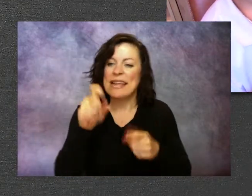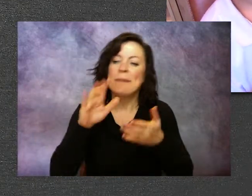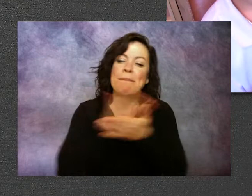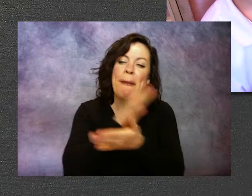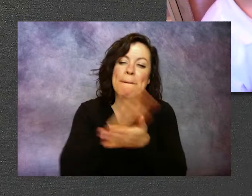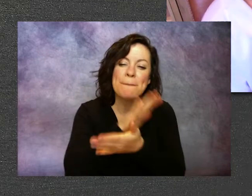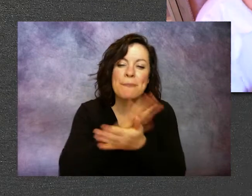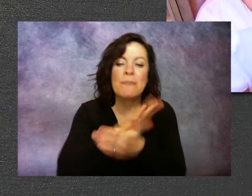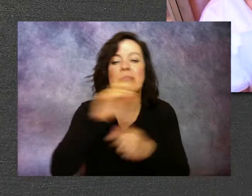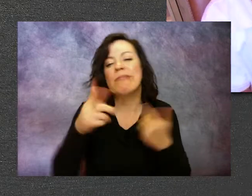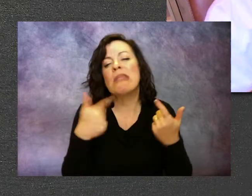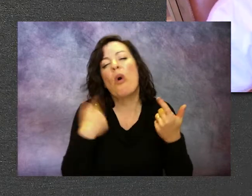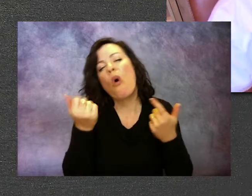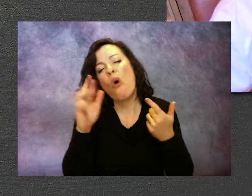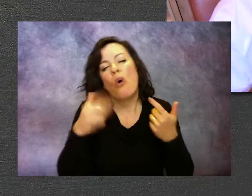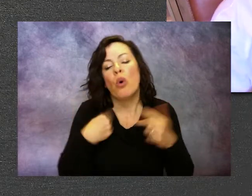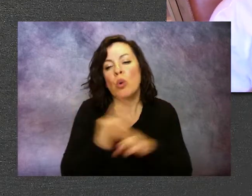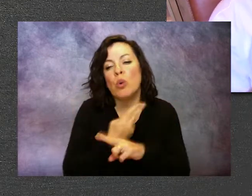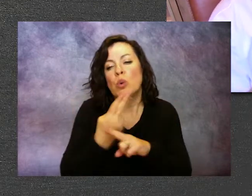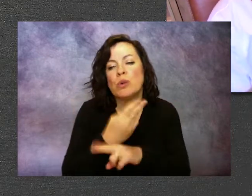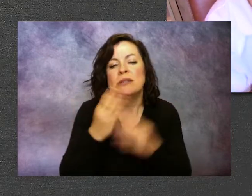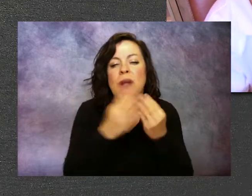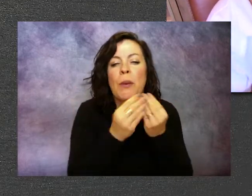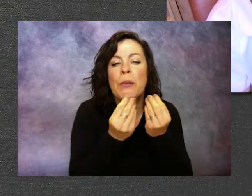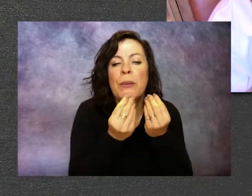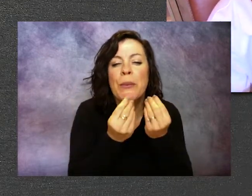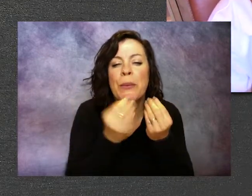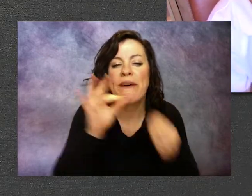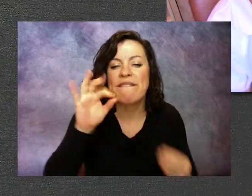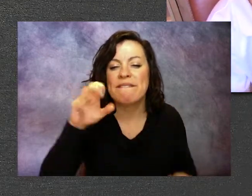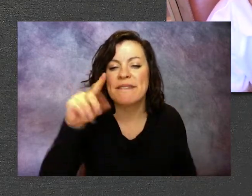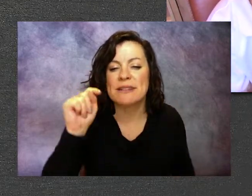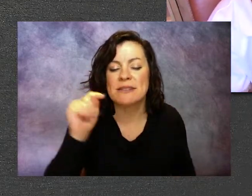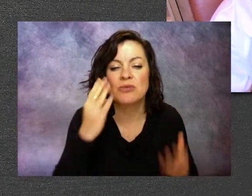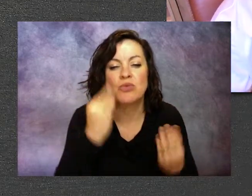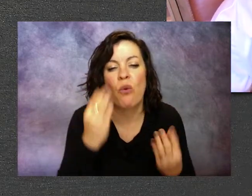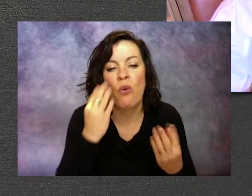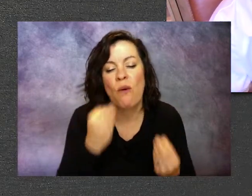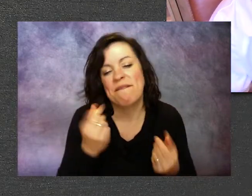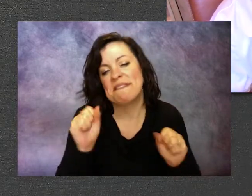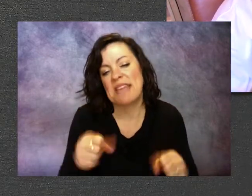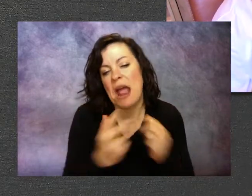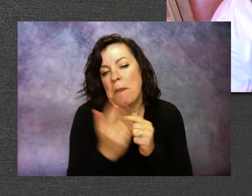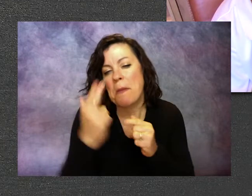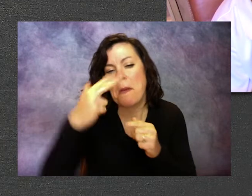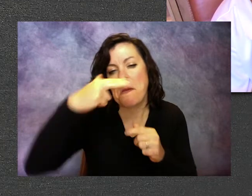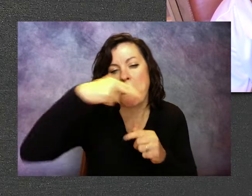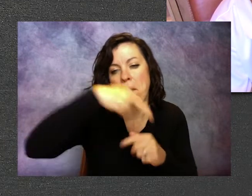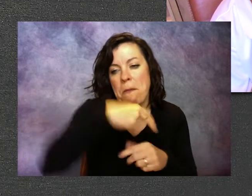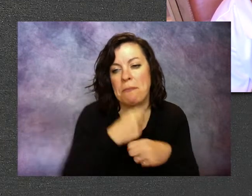Sure, it's soft. Yeah, kind of like fur, right? I thought that would be fun. Yeah. So, you don't have to make a dog, right?